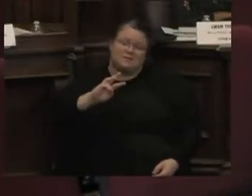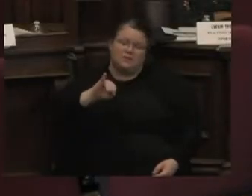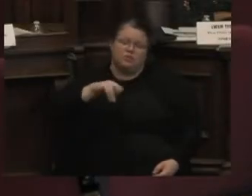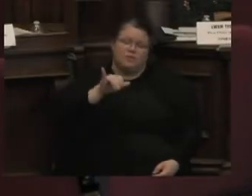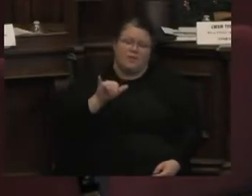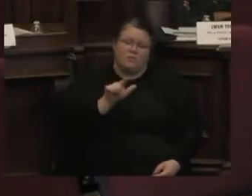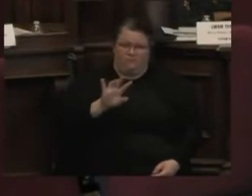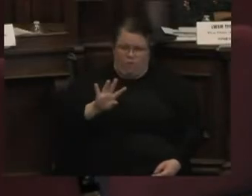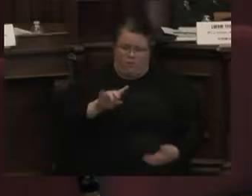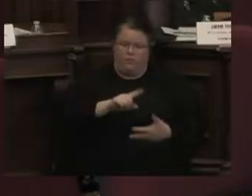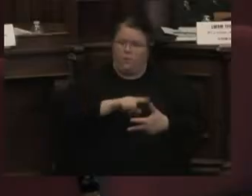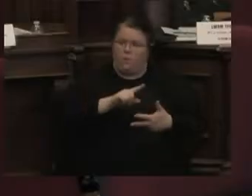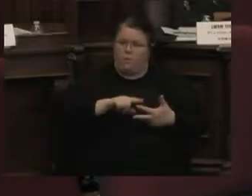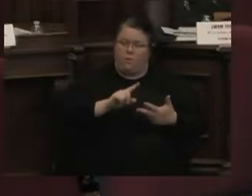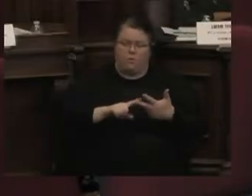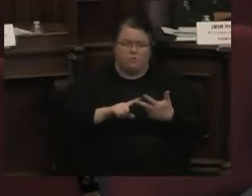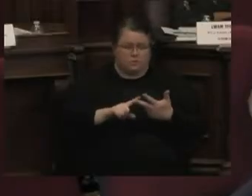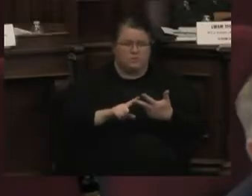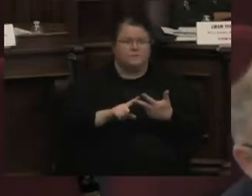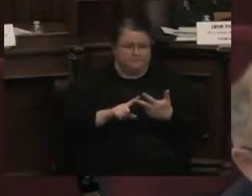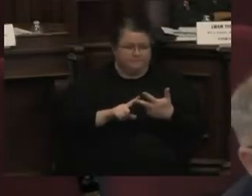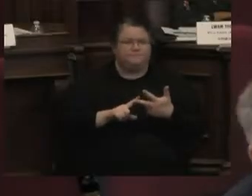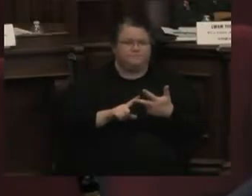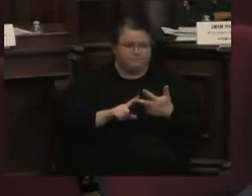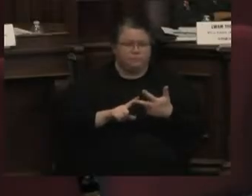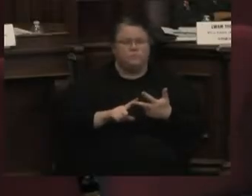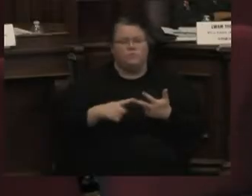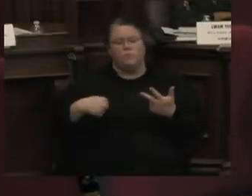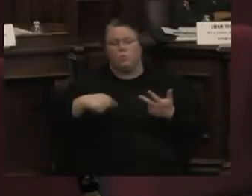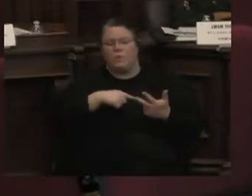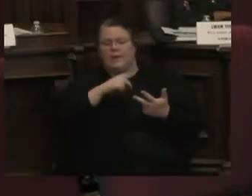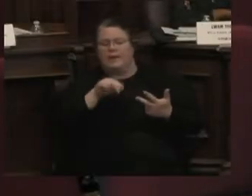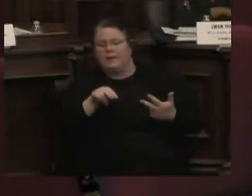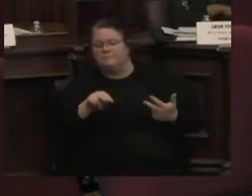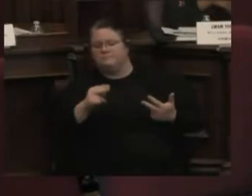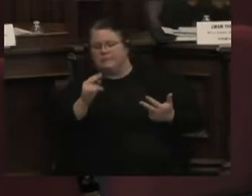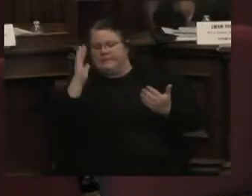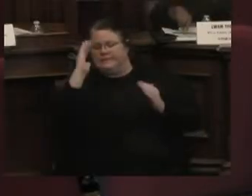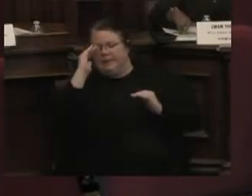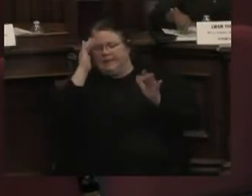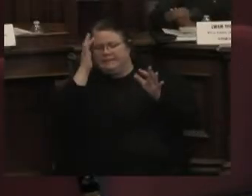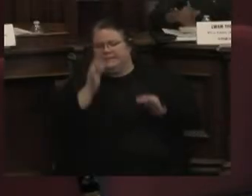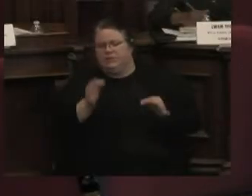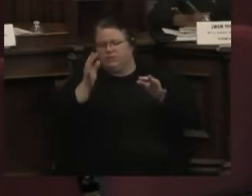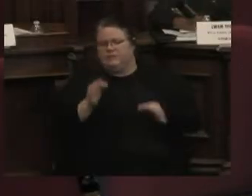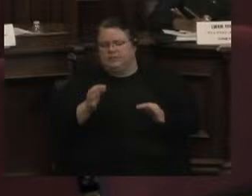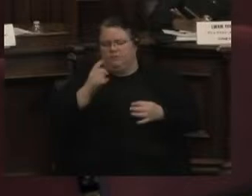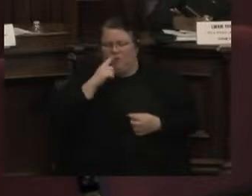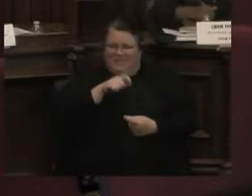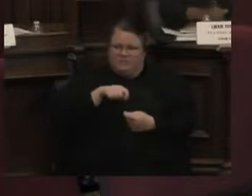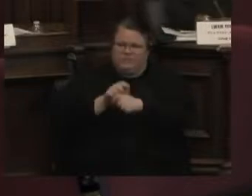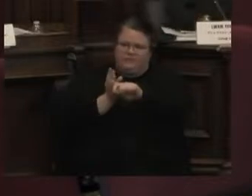looking at is June 5th, June 26th and July 24th. Those are